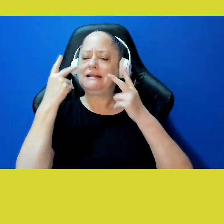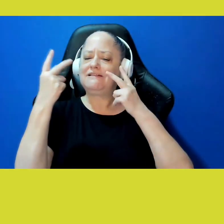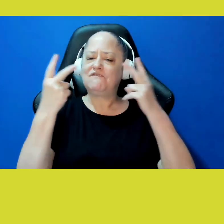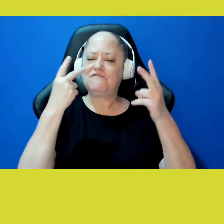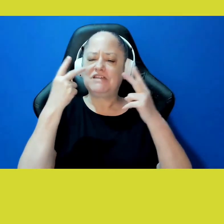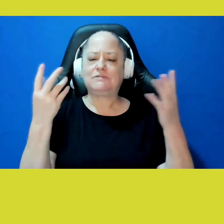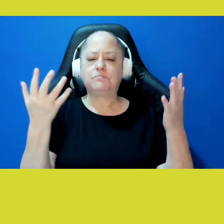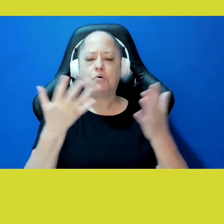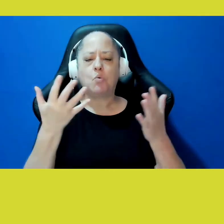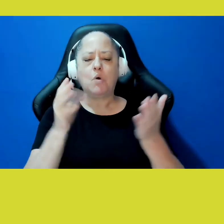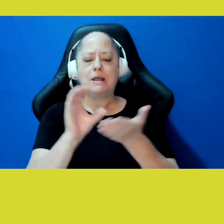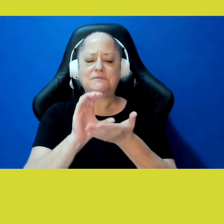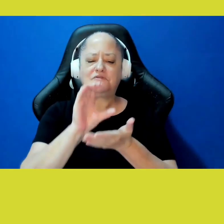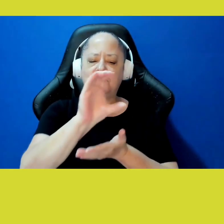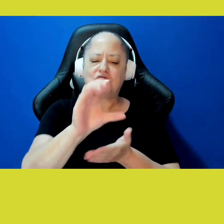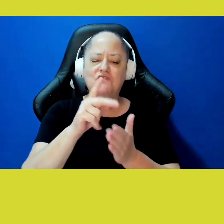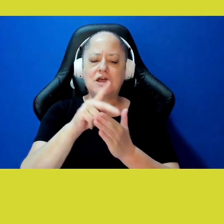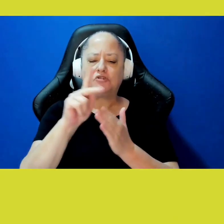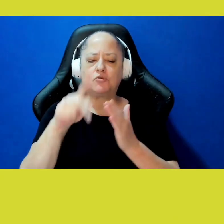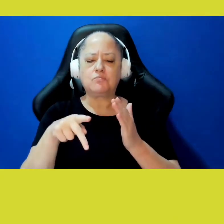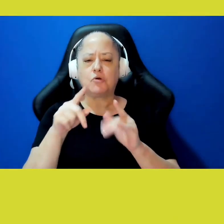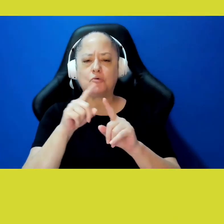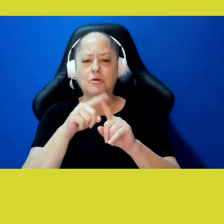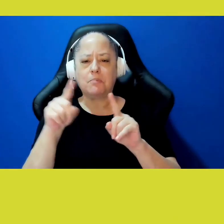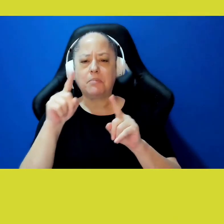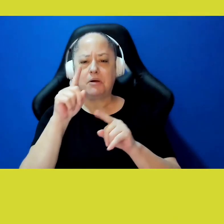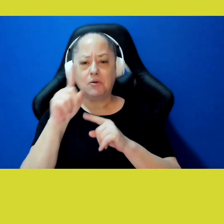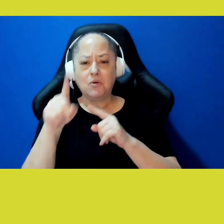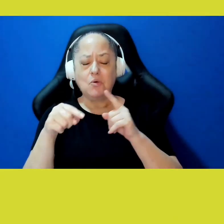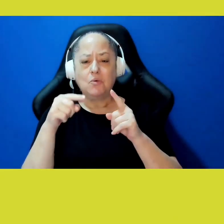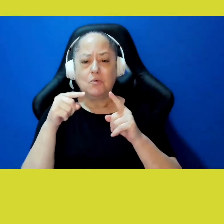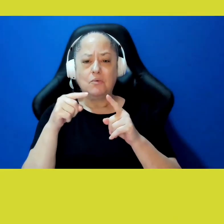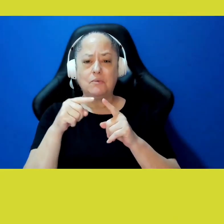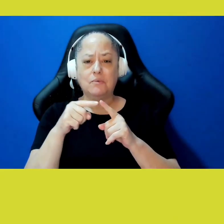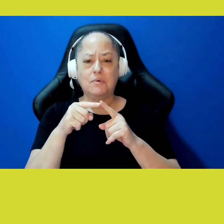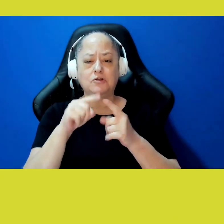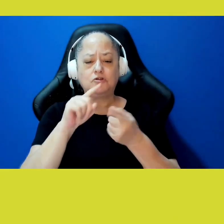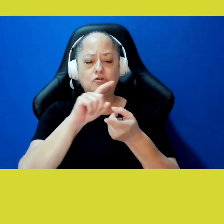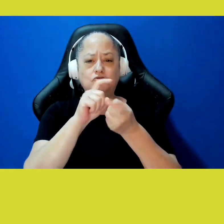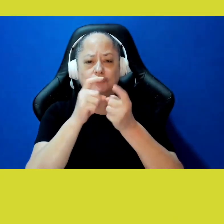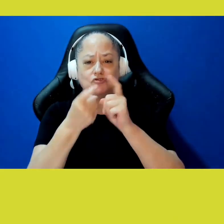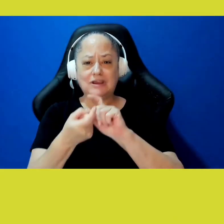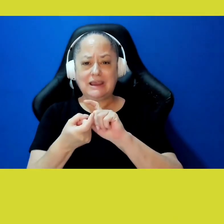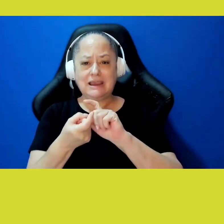fund a program. But when you change the calculus,